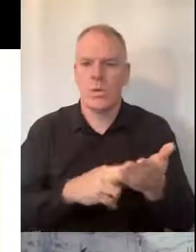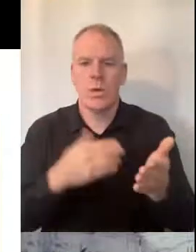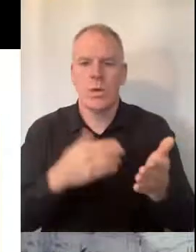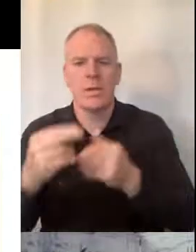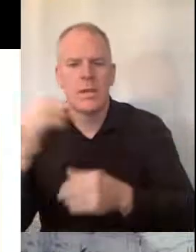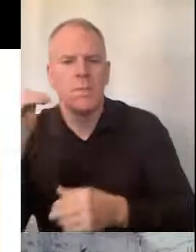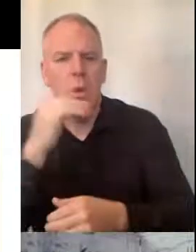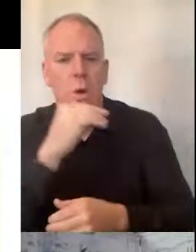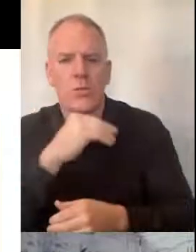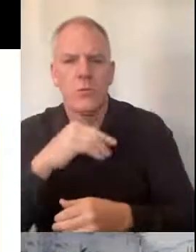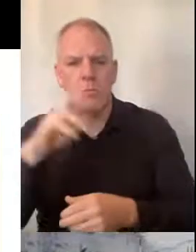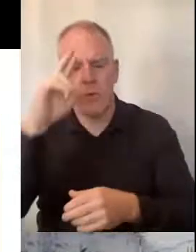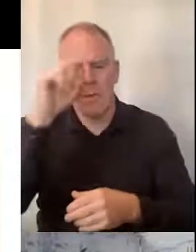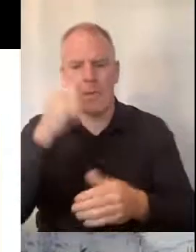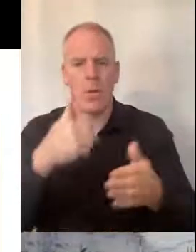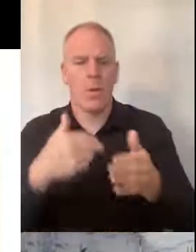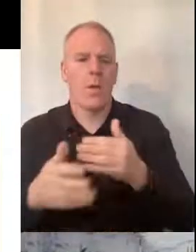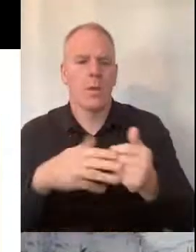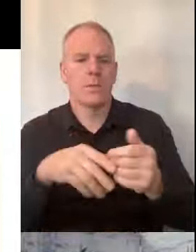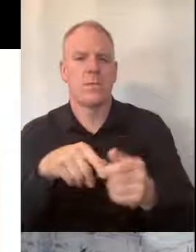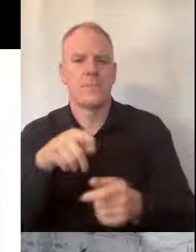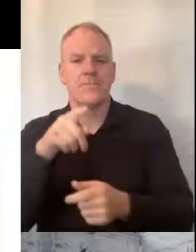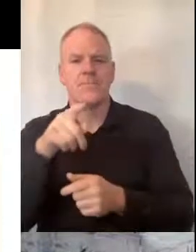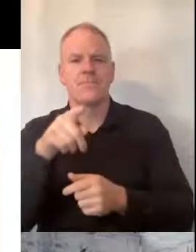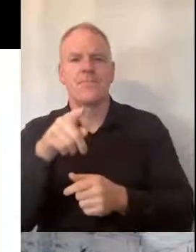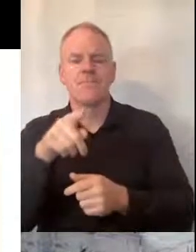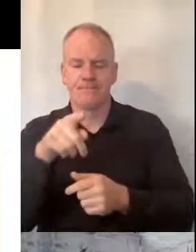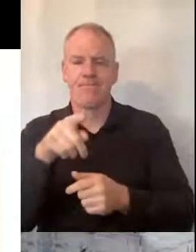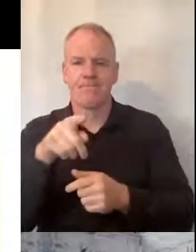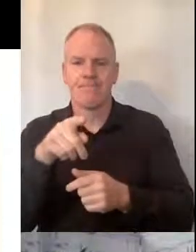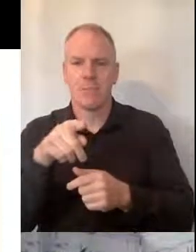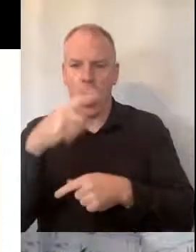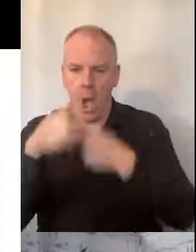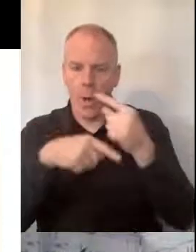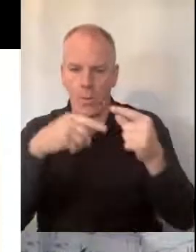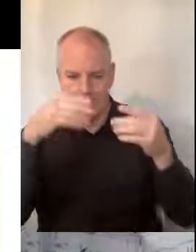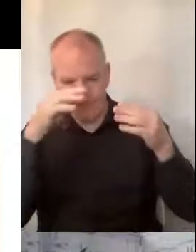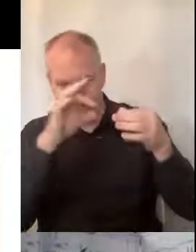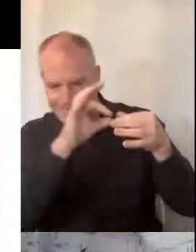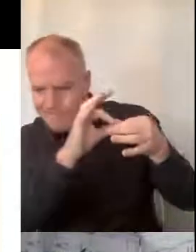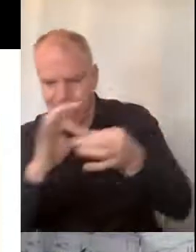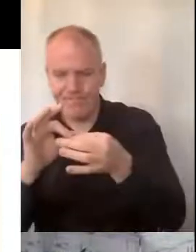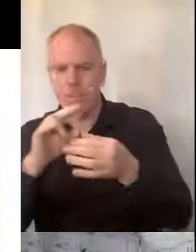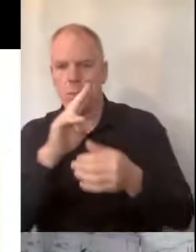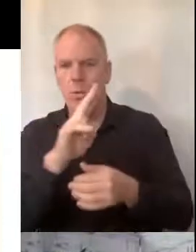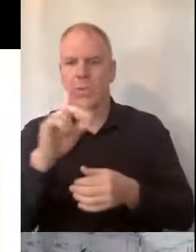to highlight is it's it's kind of pushing the UDL framework forward and I'll talk about that in a minute.